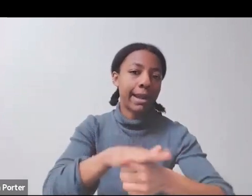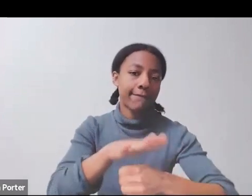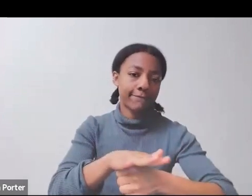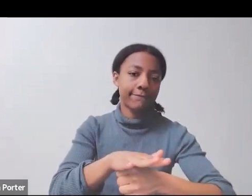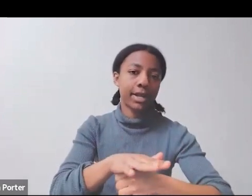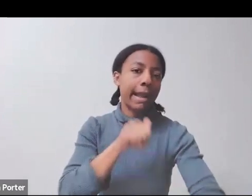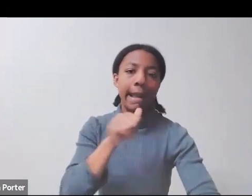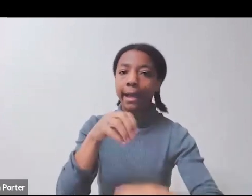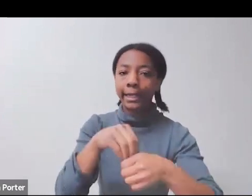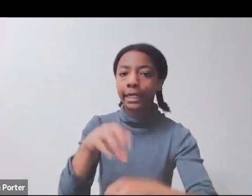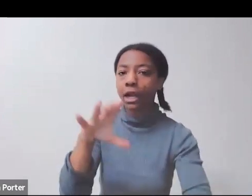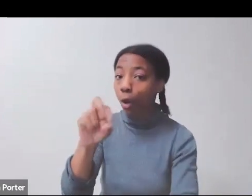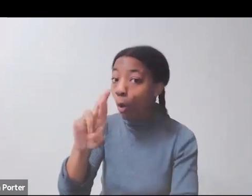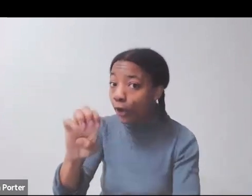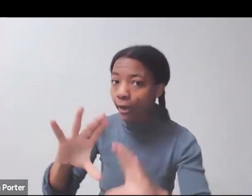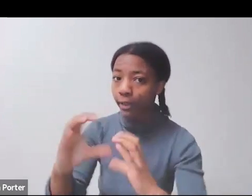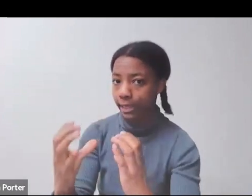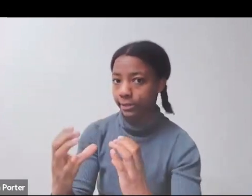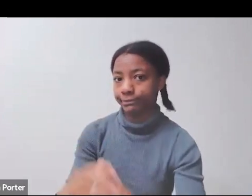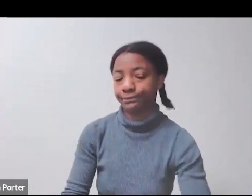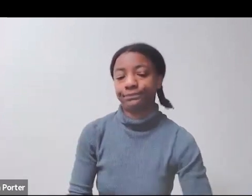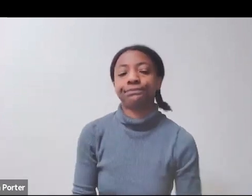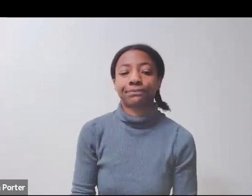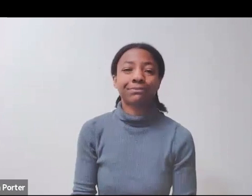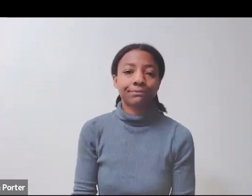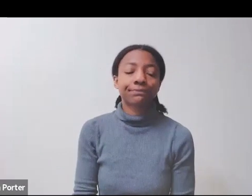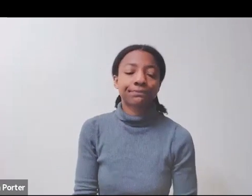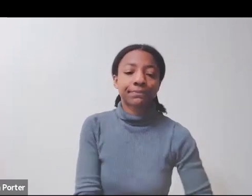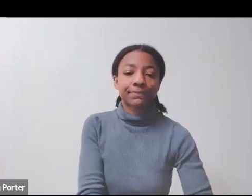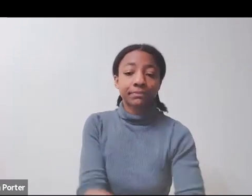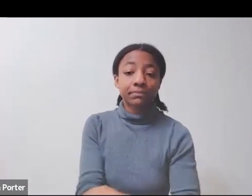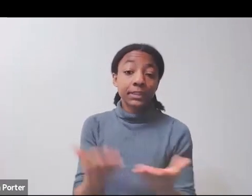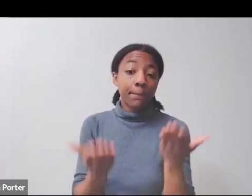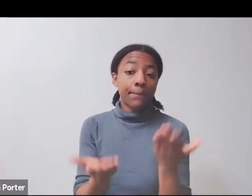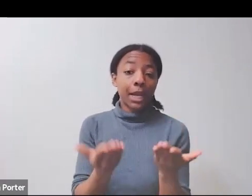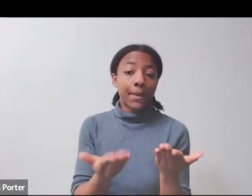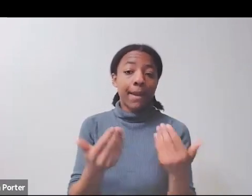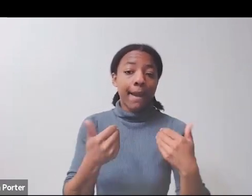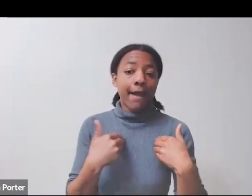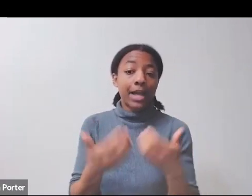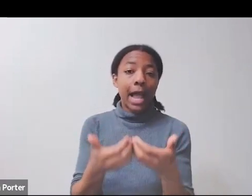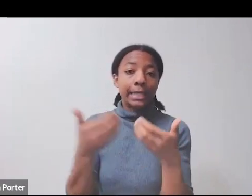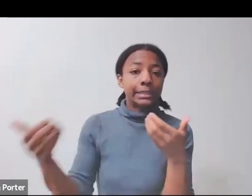It may be a standalone course. When we asked faculty, "Well, why aren't you teaching about this?